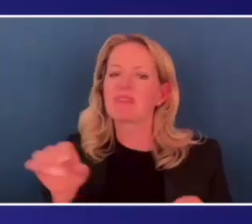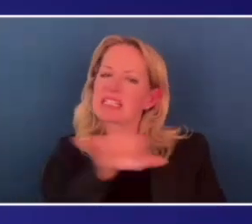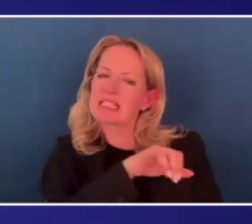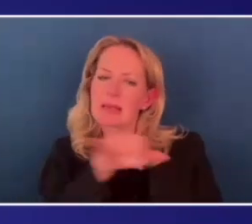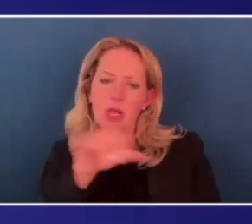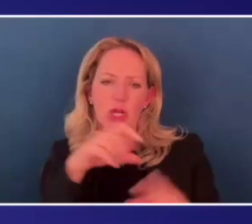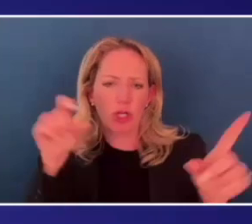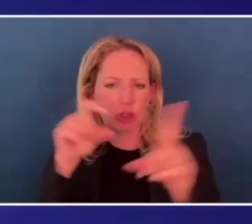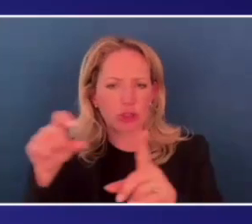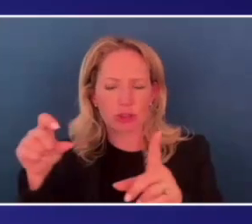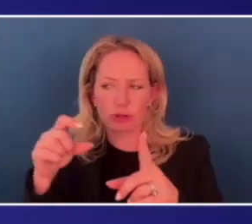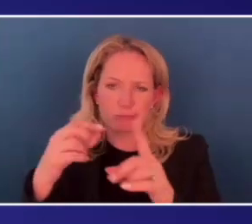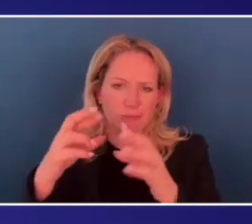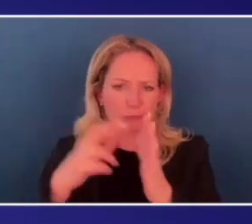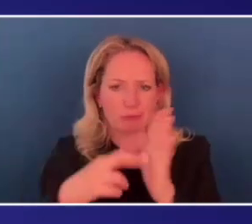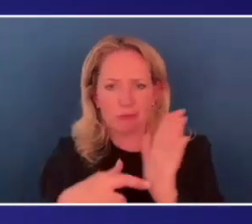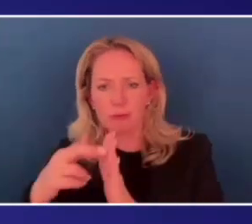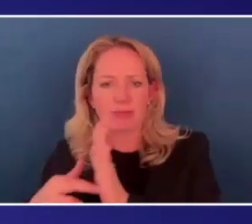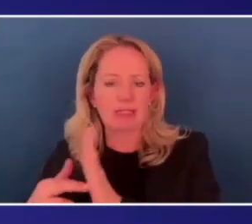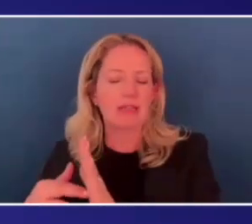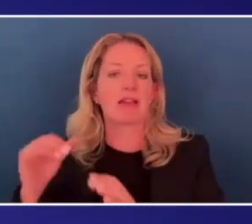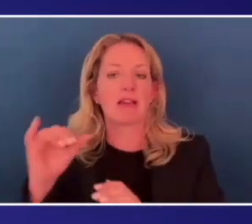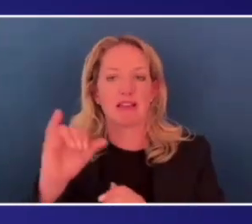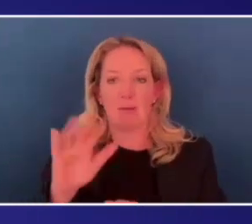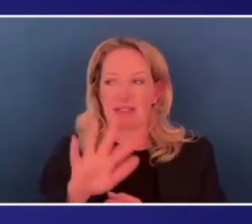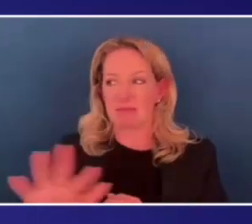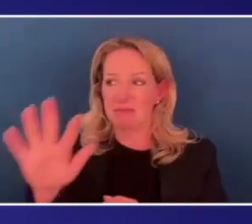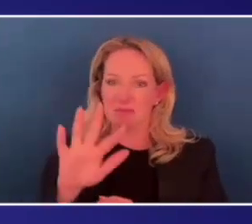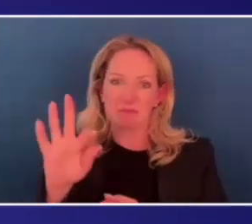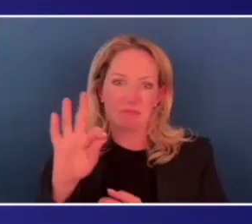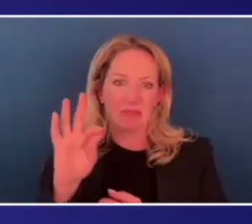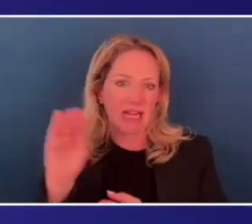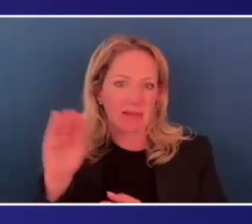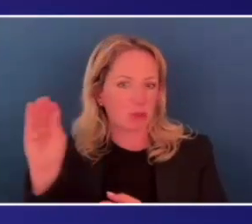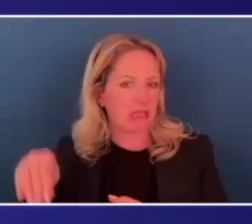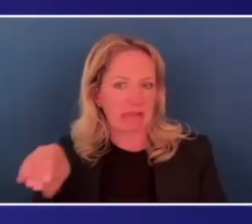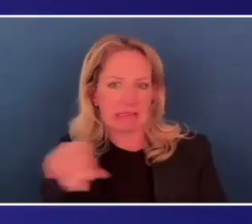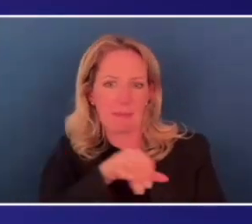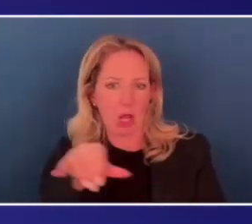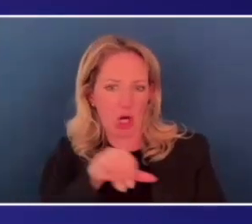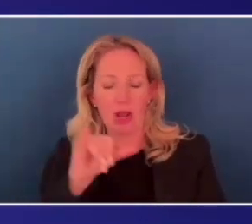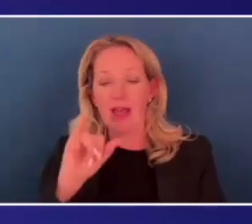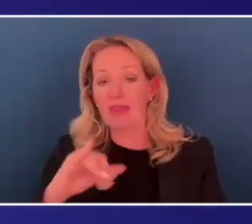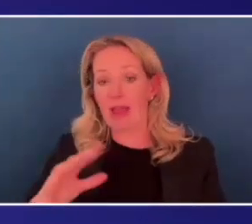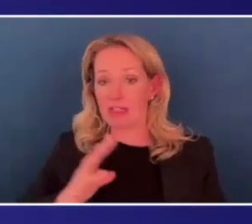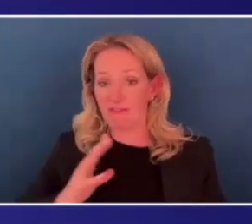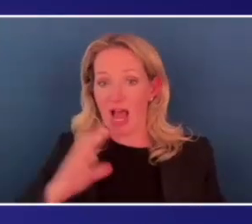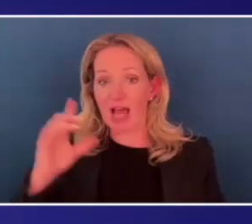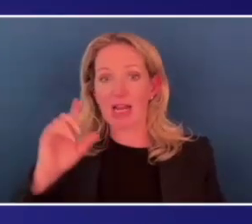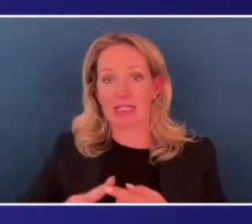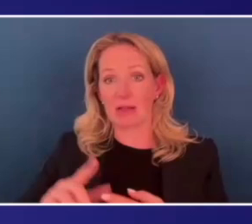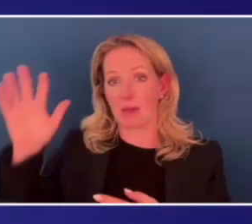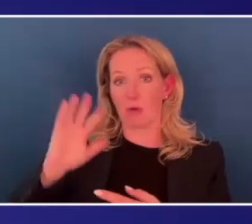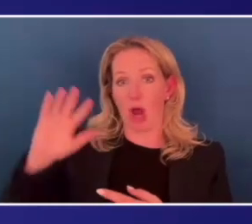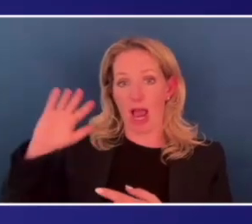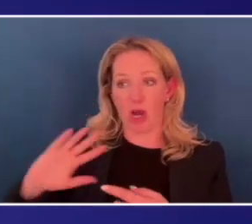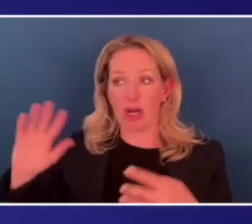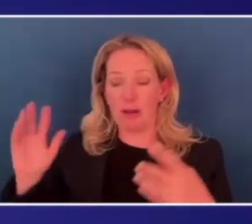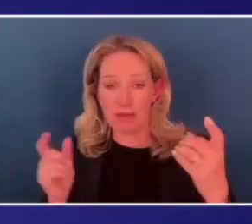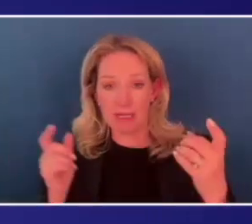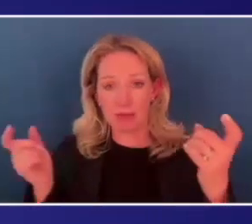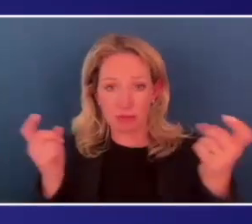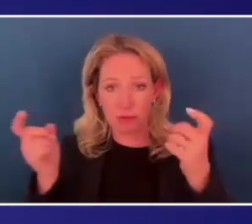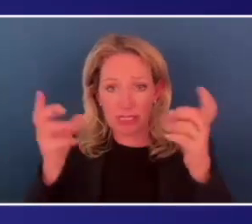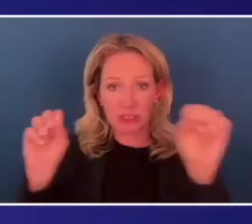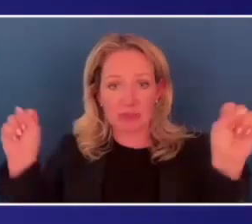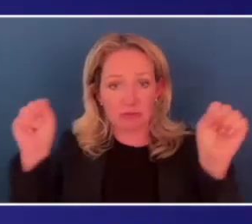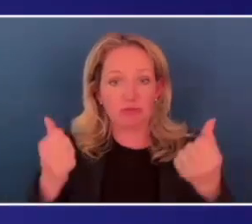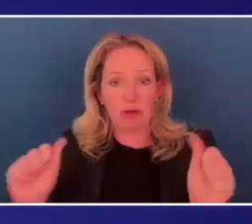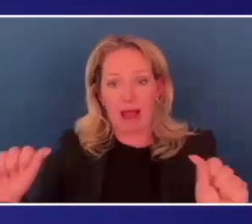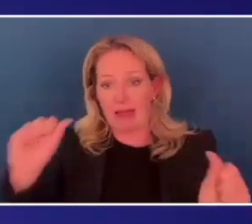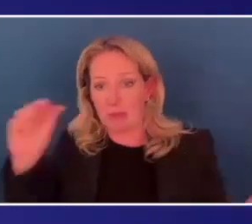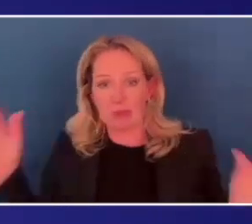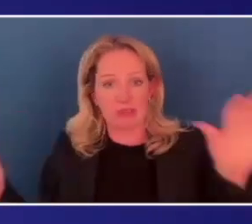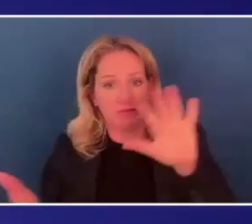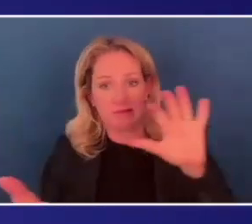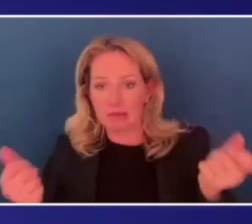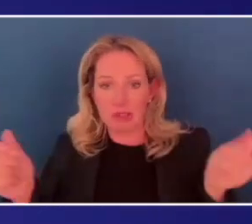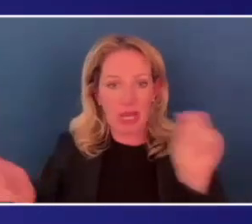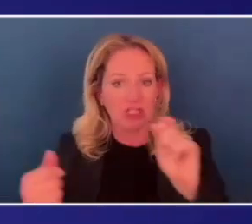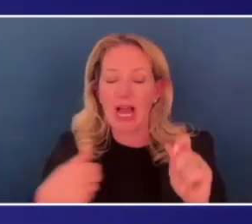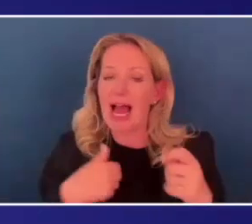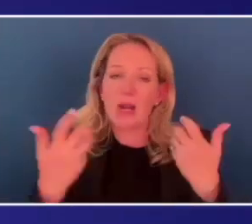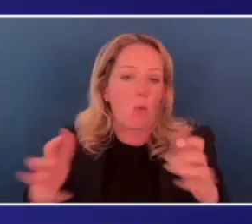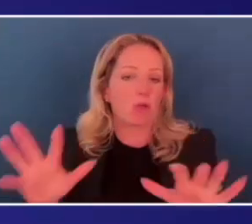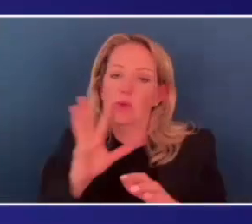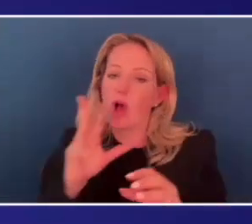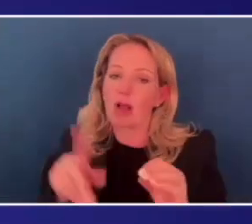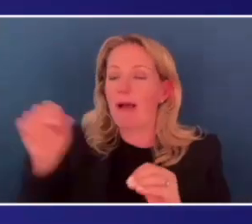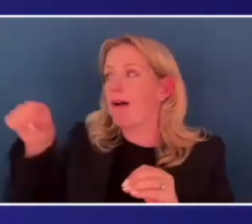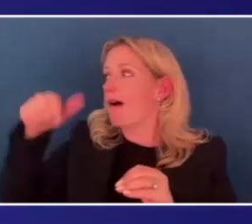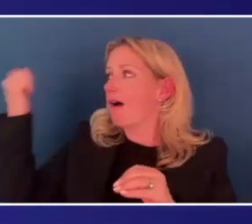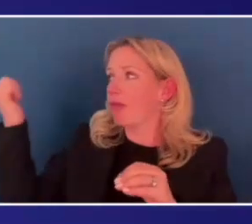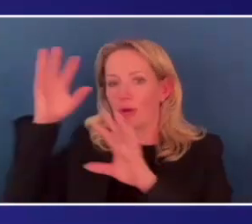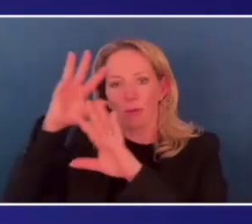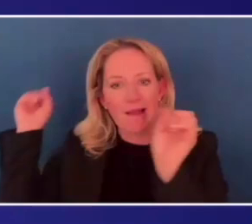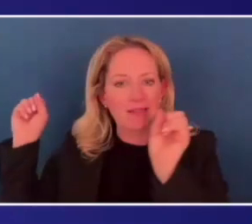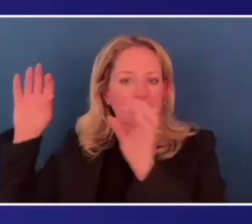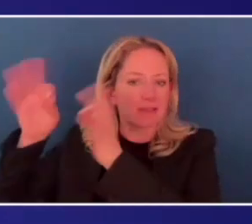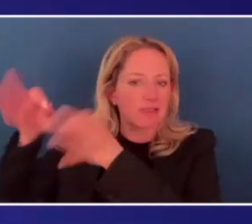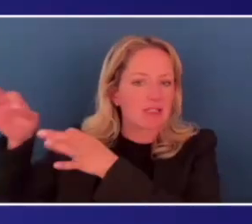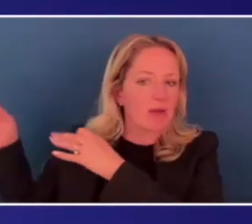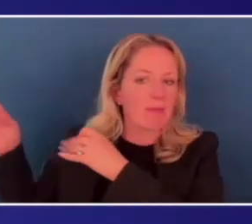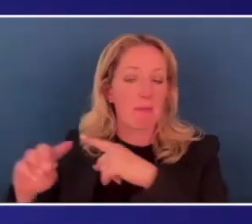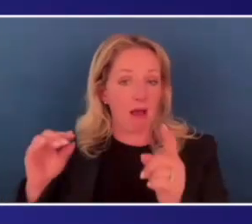And that was kind of trucking along fine until prior administration decided to rock the vote. And I'm not here to talk about prior administration rocking the boat, but I feel like moving forward, you're looking for solutions.